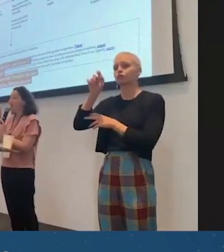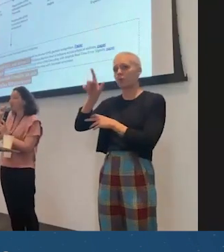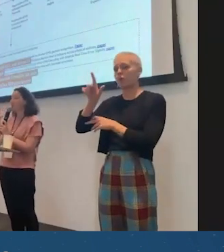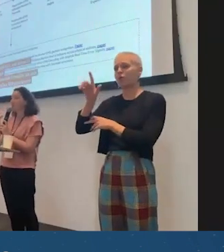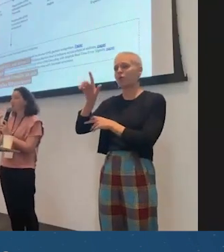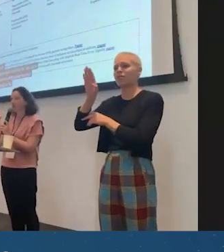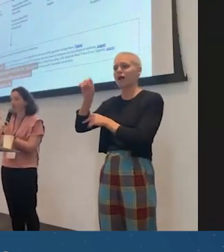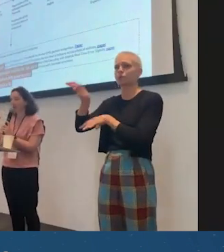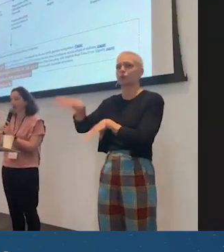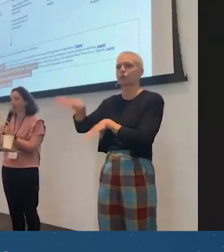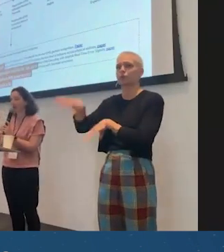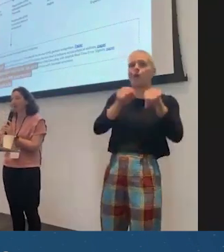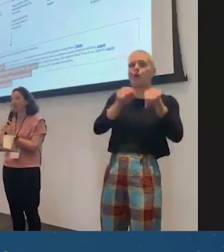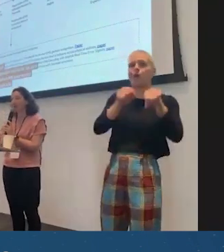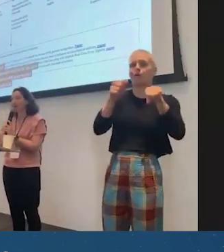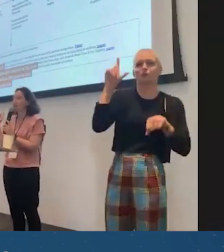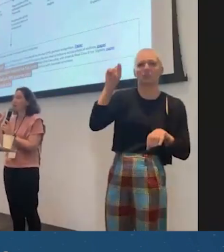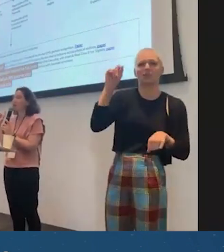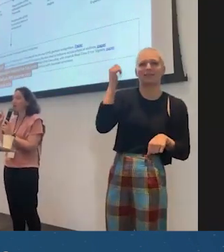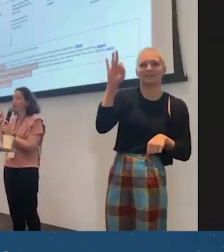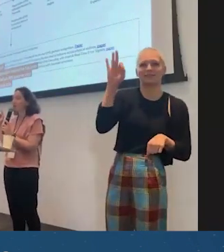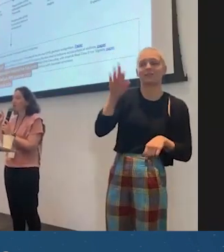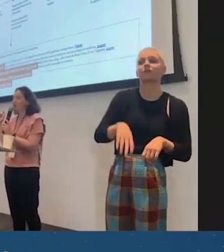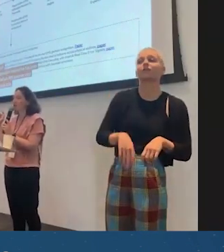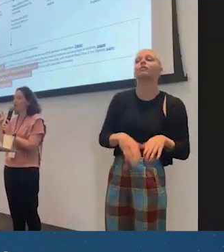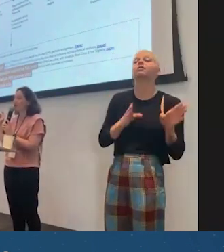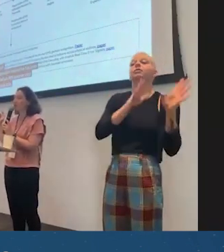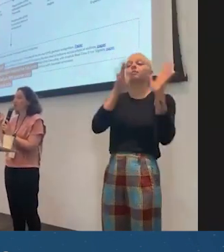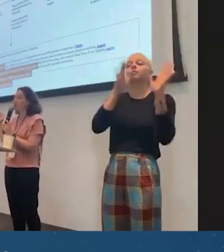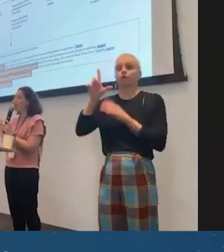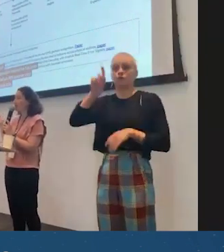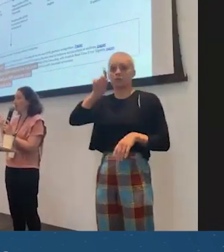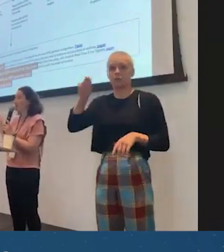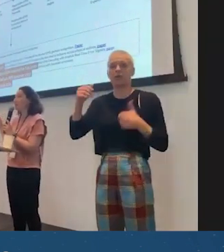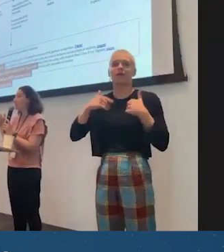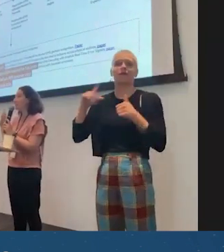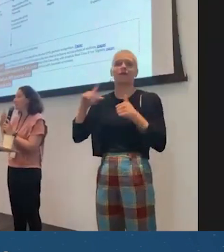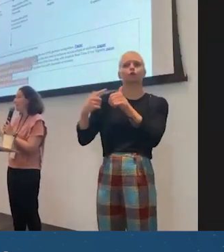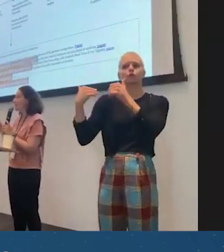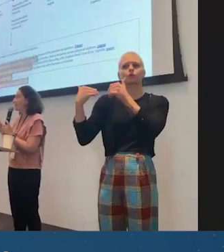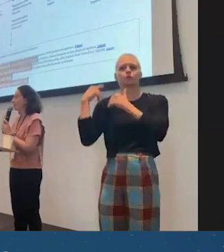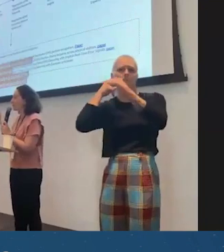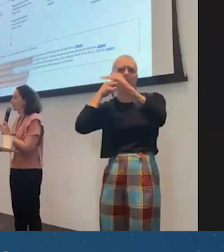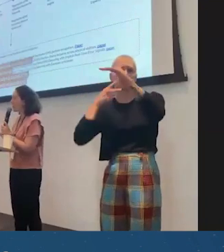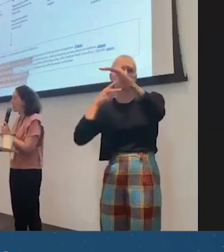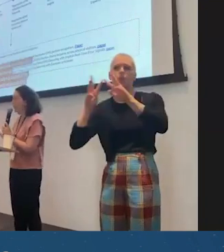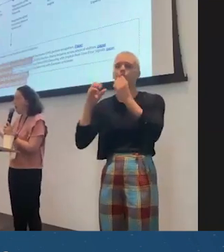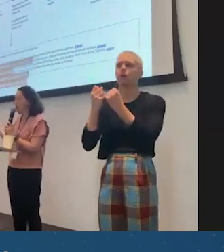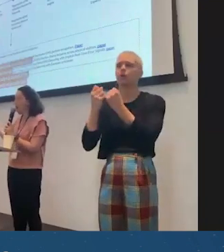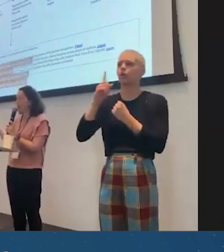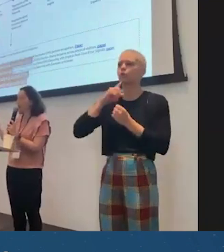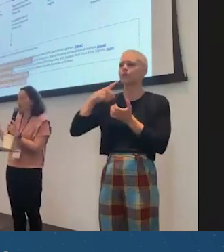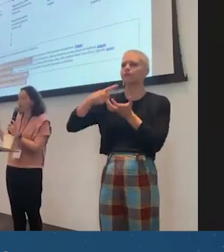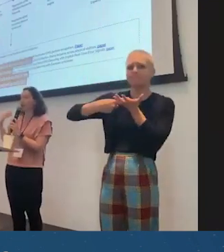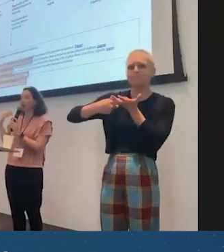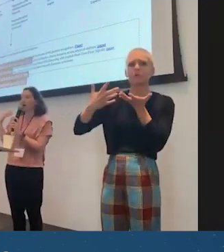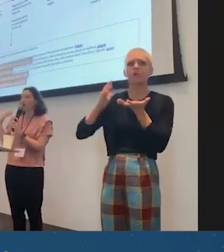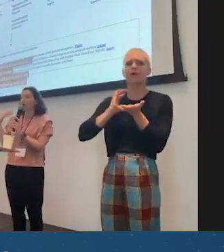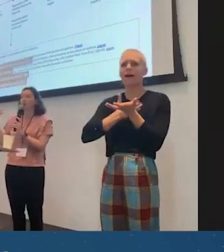As early as 2020, we had our first responsible foresight workshops, really digging in on what are the core priorities, what are